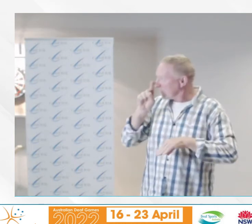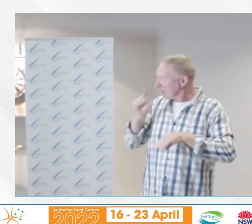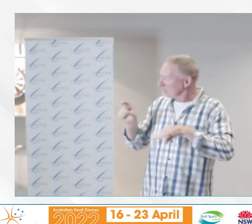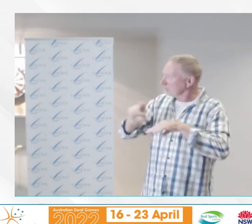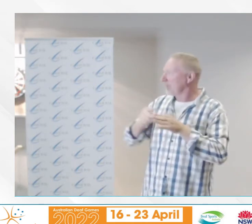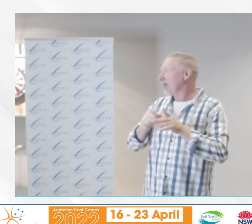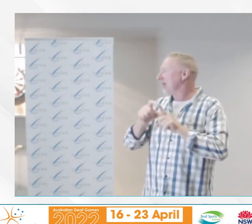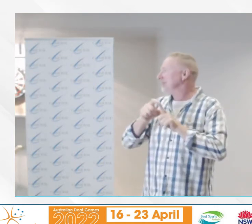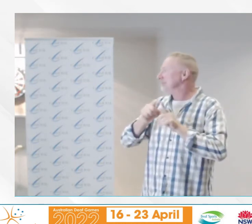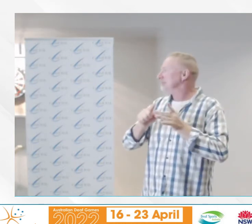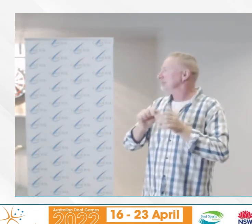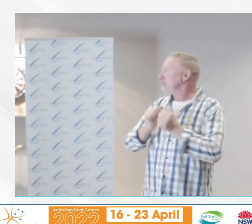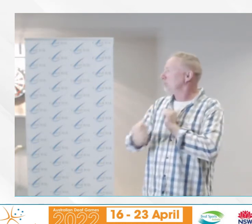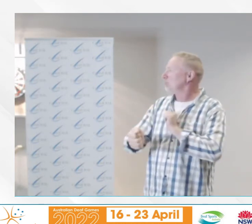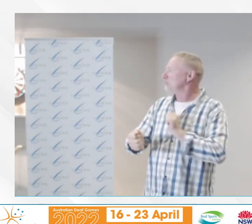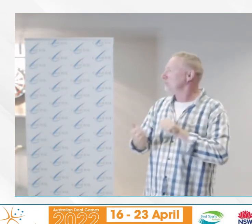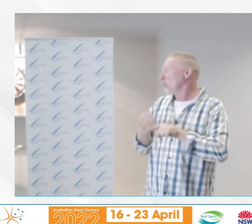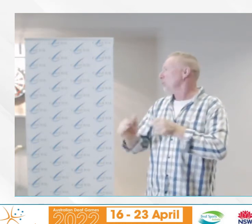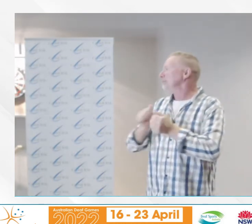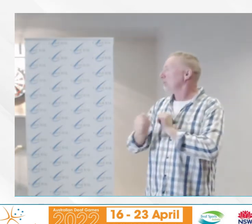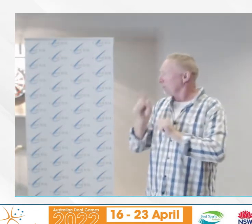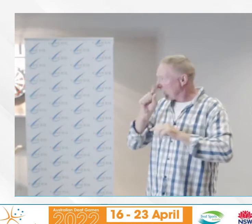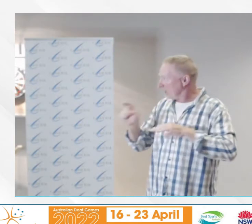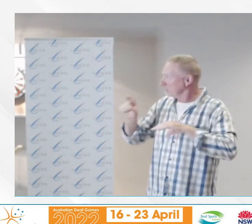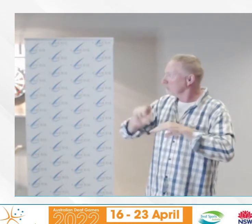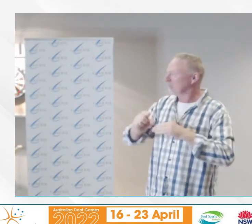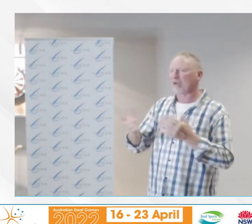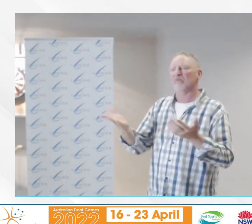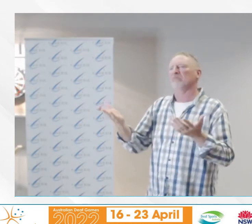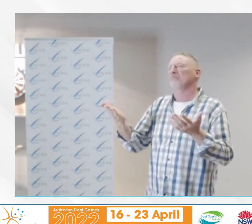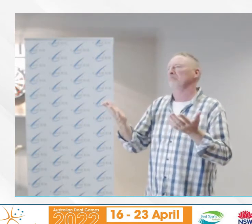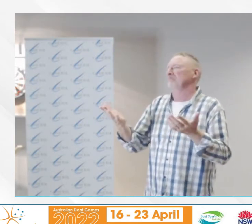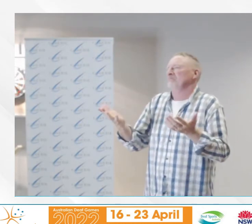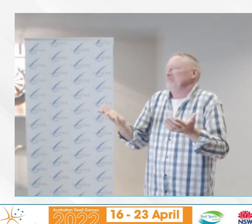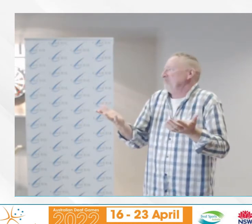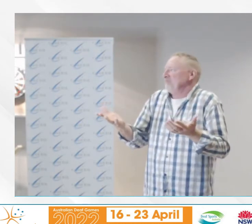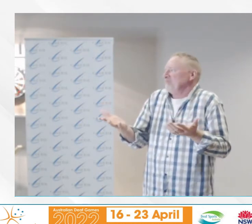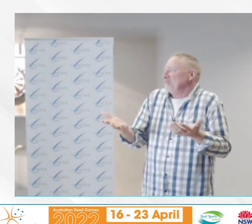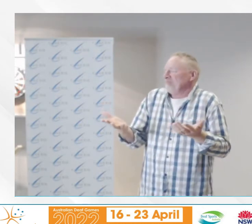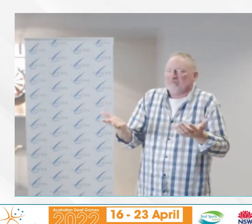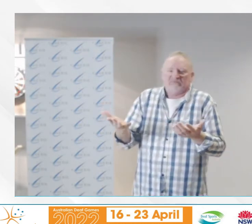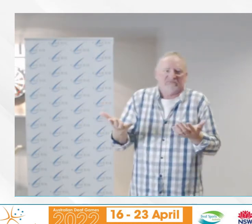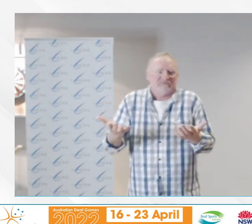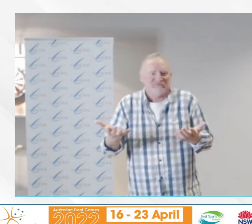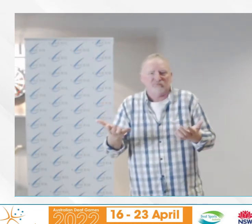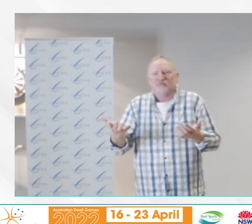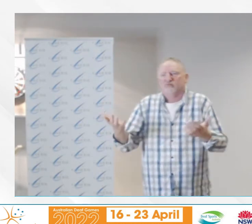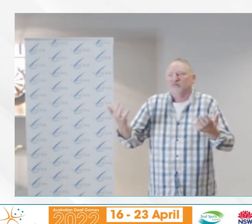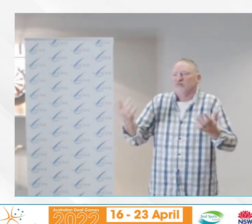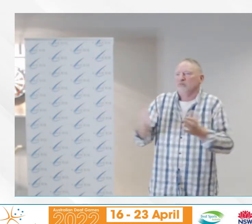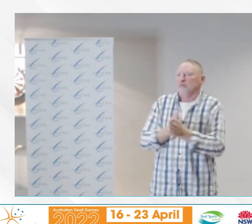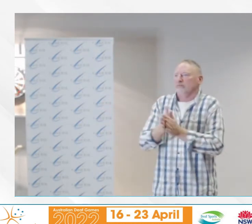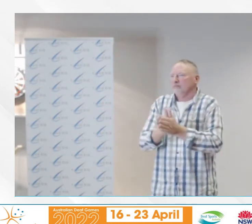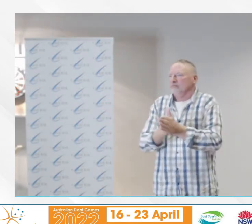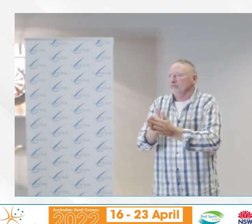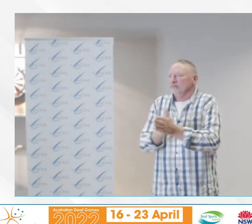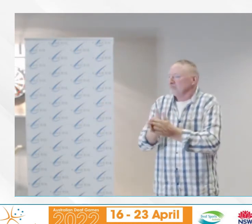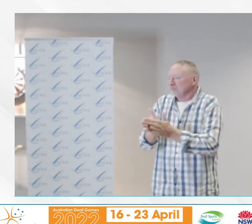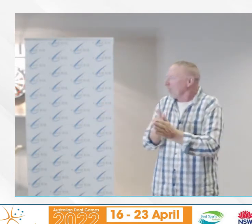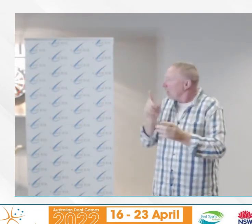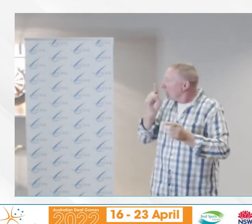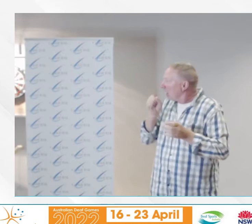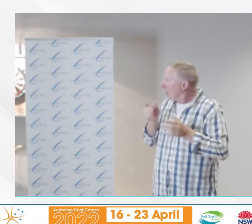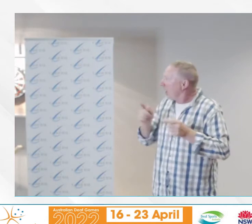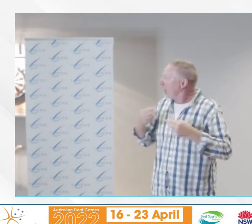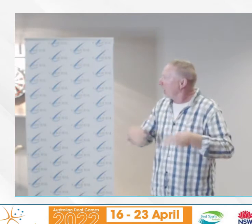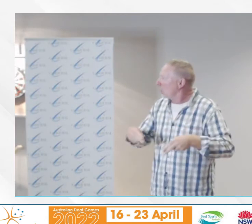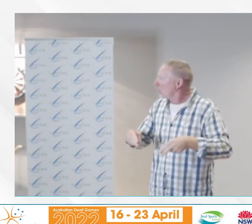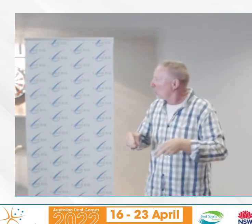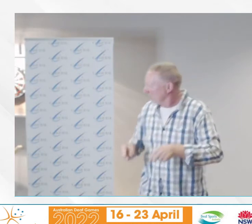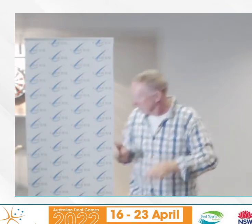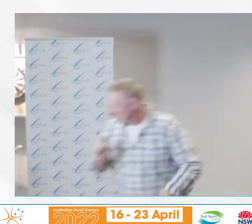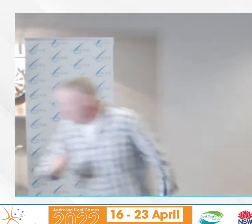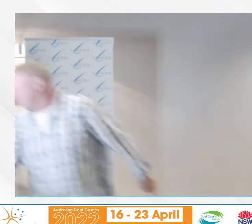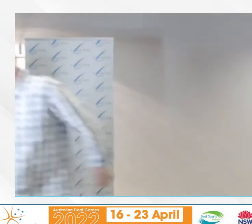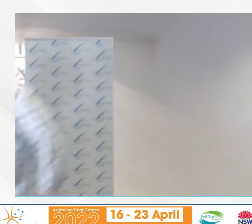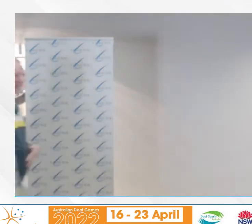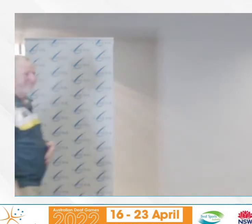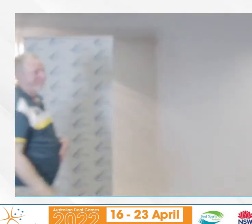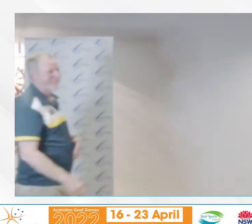you got any other ideas of what else might be part of the demo sports but what do you think